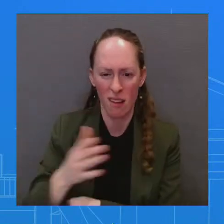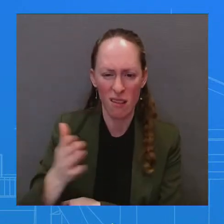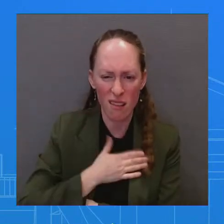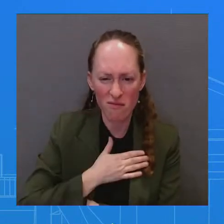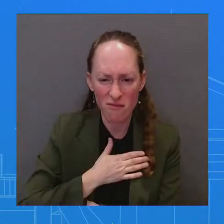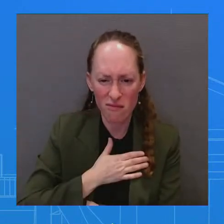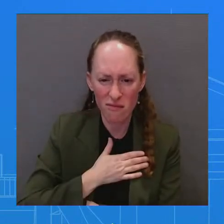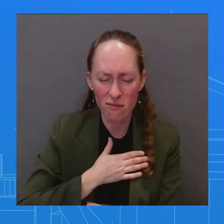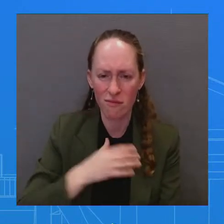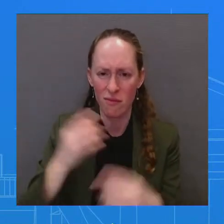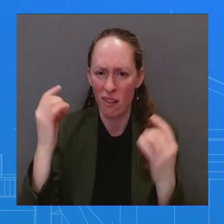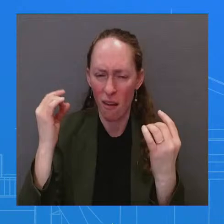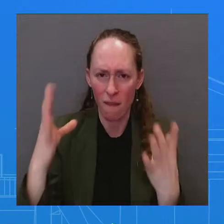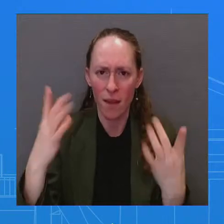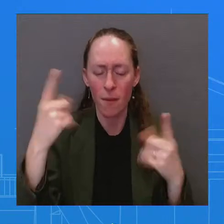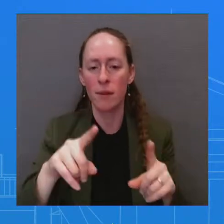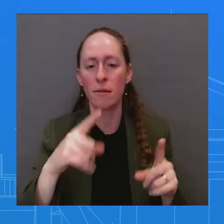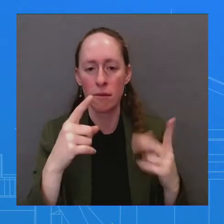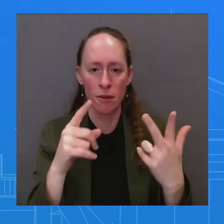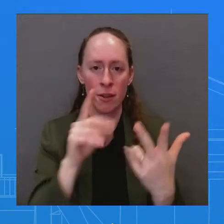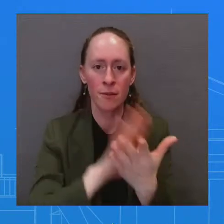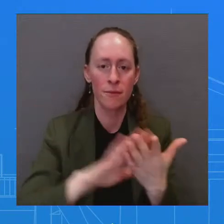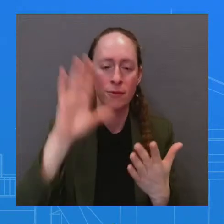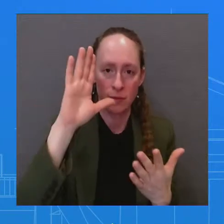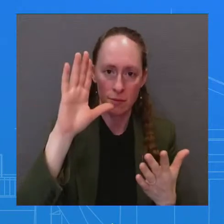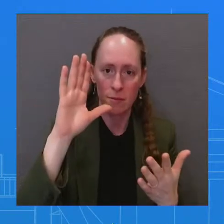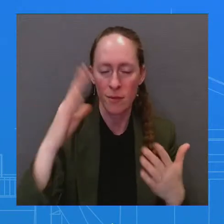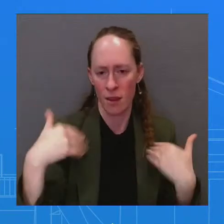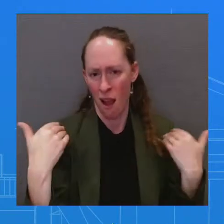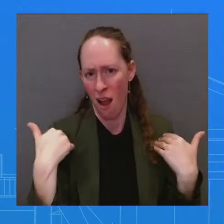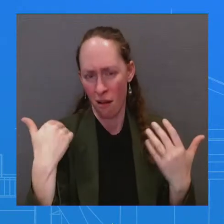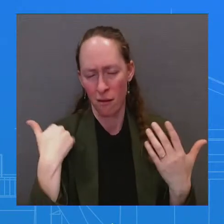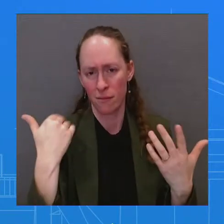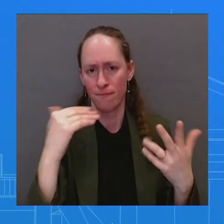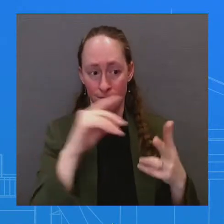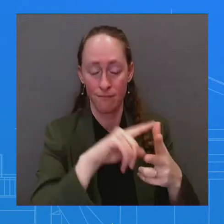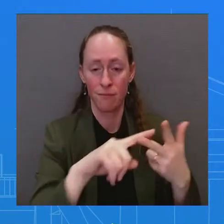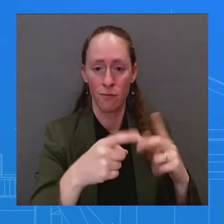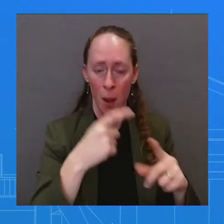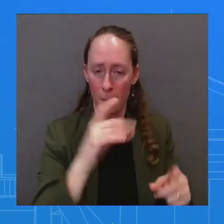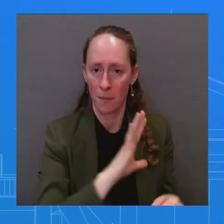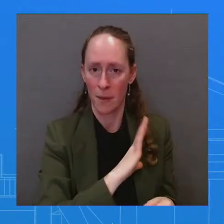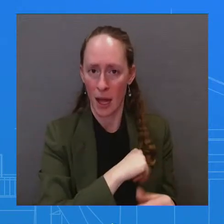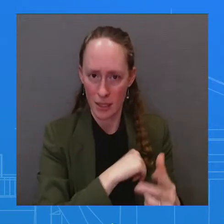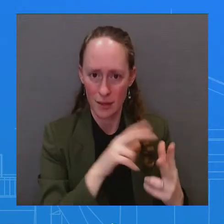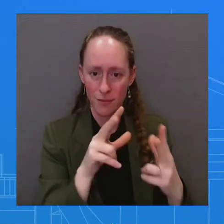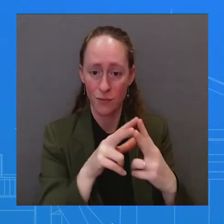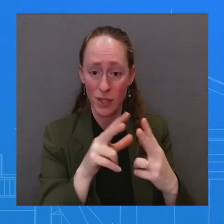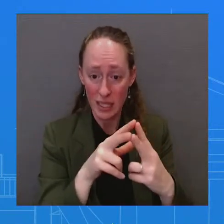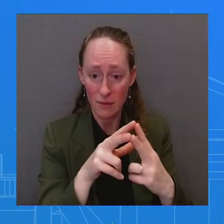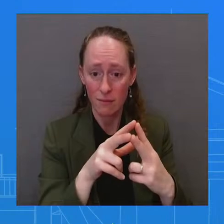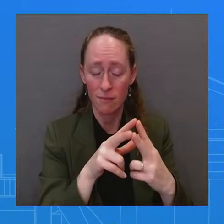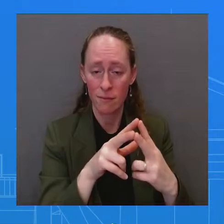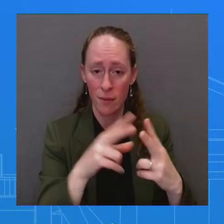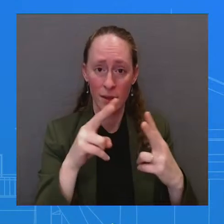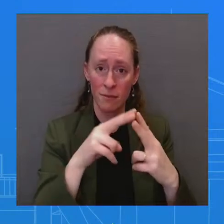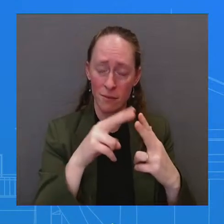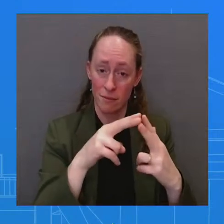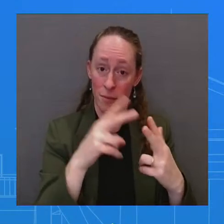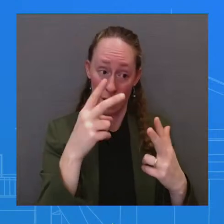two of whom are American citizens, who were shot Saturday in Burlington, Vermont. The President continues to receives updates from his team